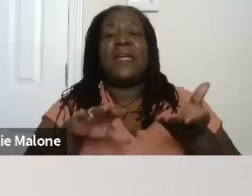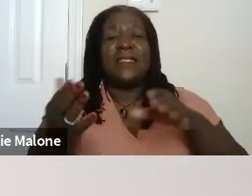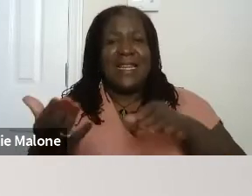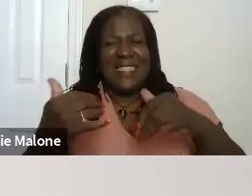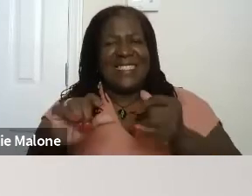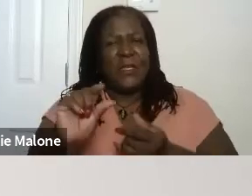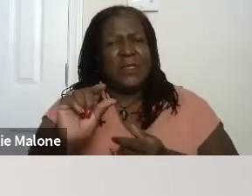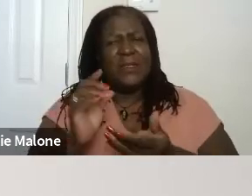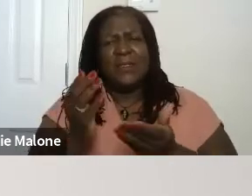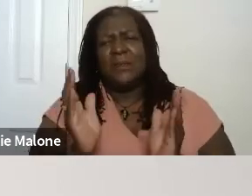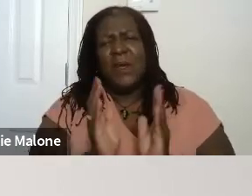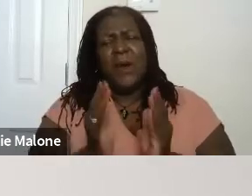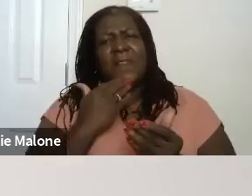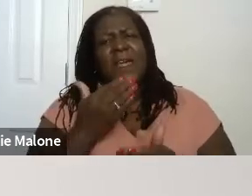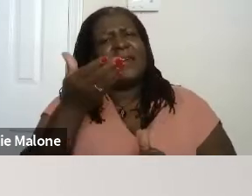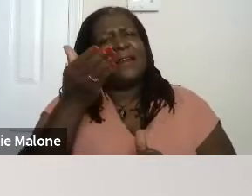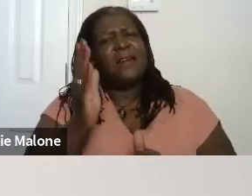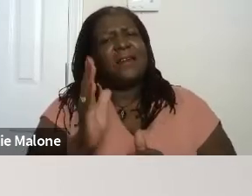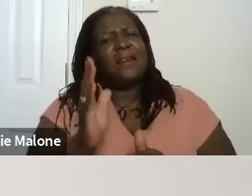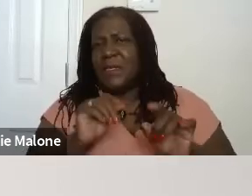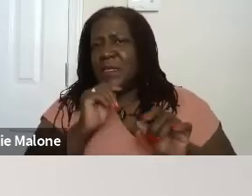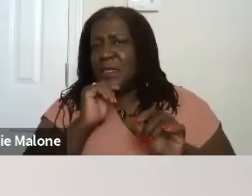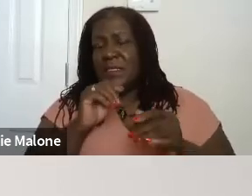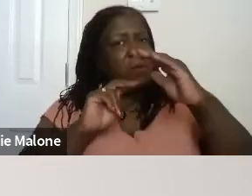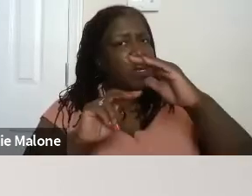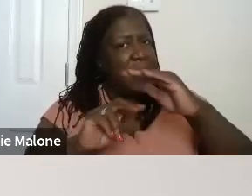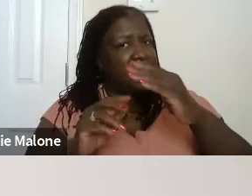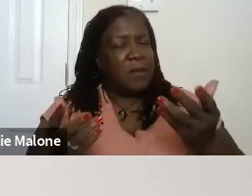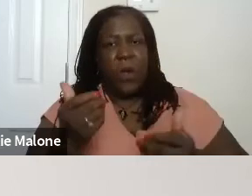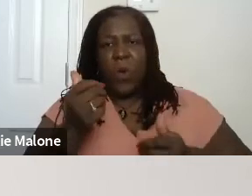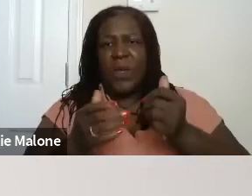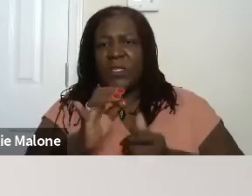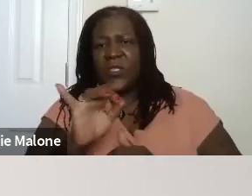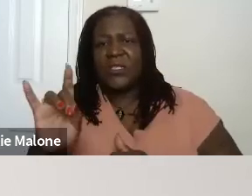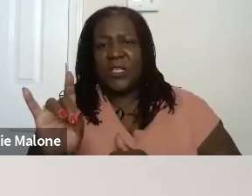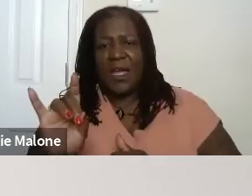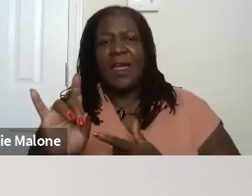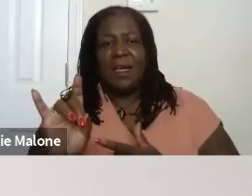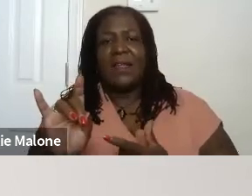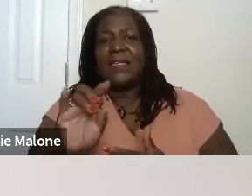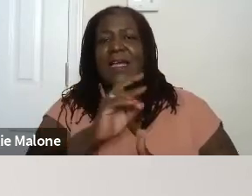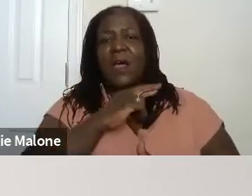small, thank goodness, but it is not predictable which child is at risk to have a higher reaction